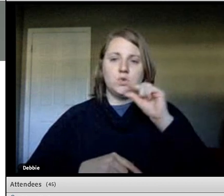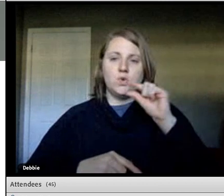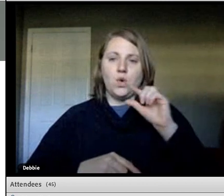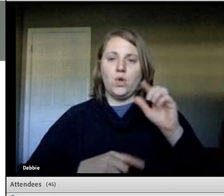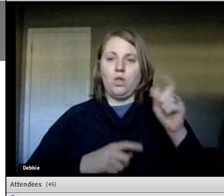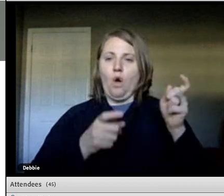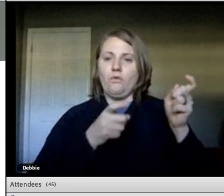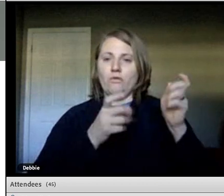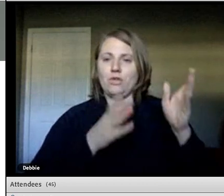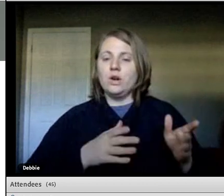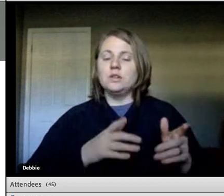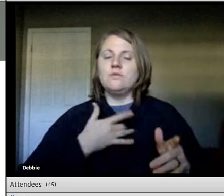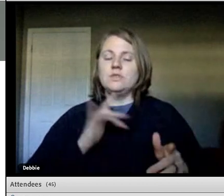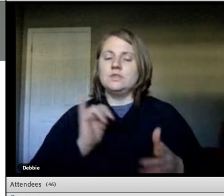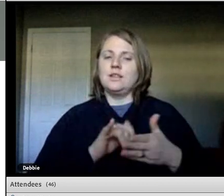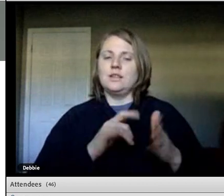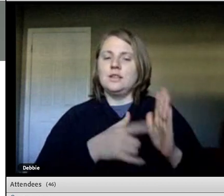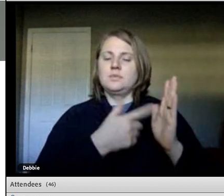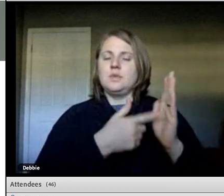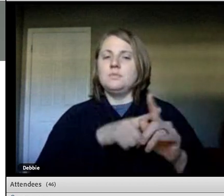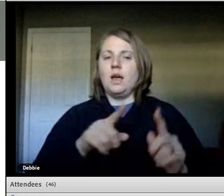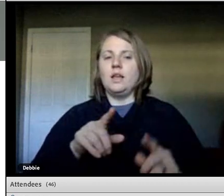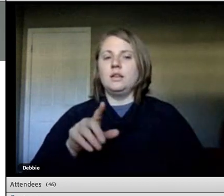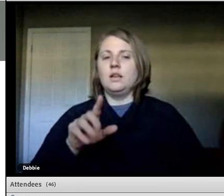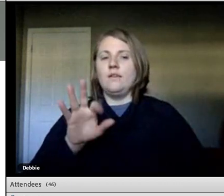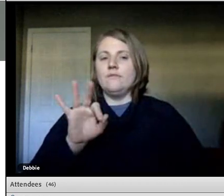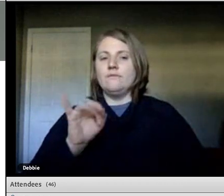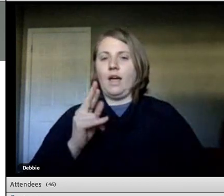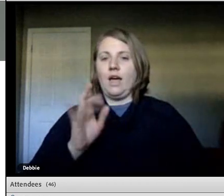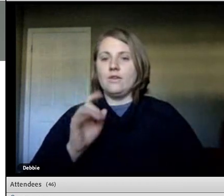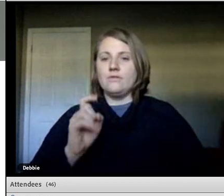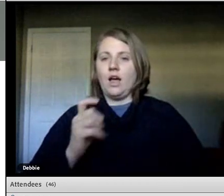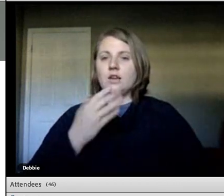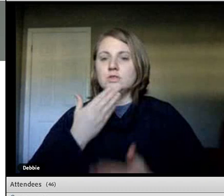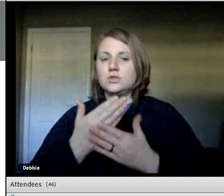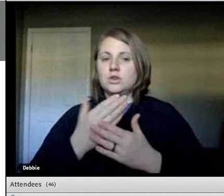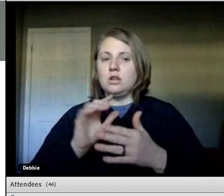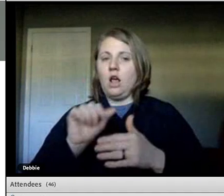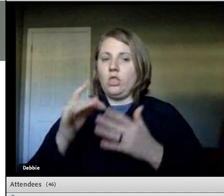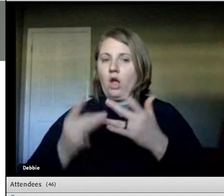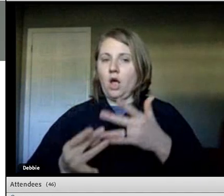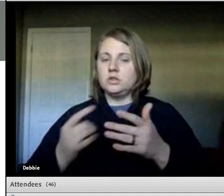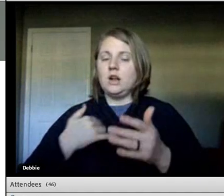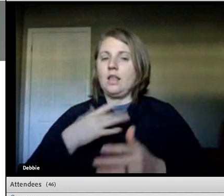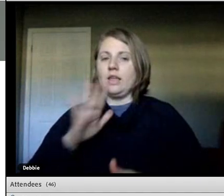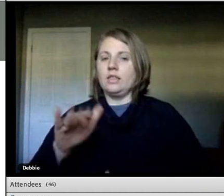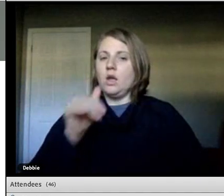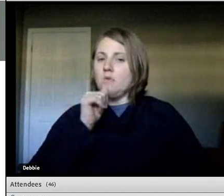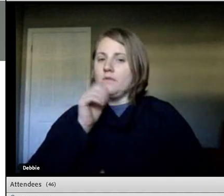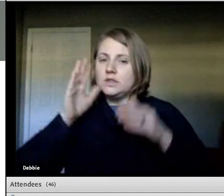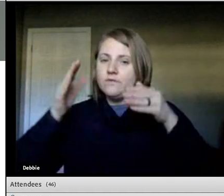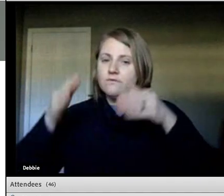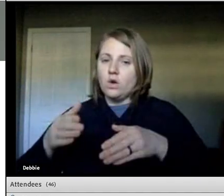so Firefox is a really great alternative. I really like their privacy focus. You can really tinker with their settings.